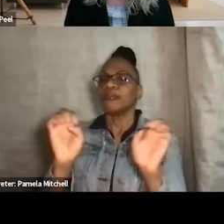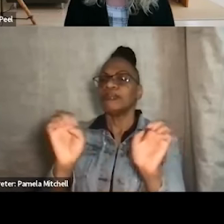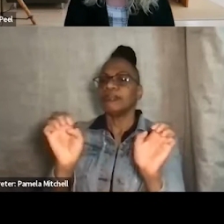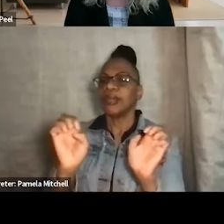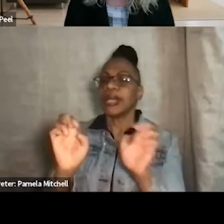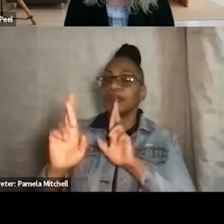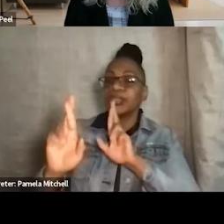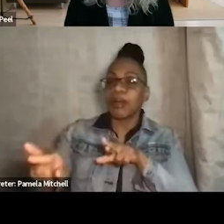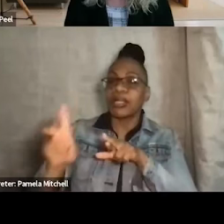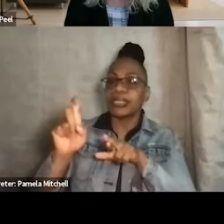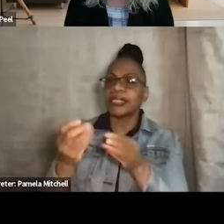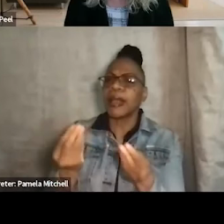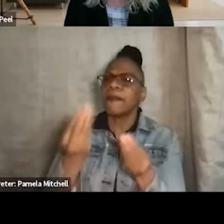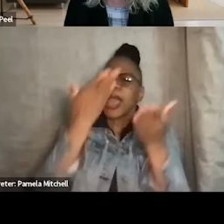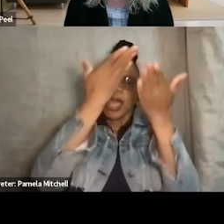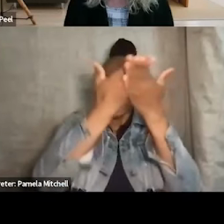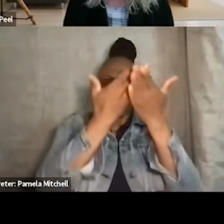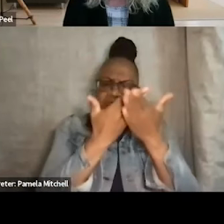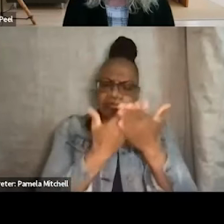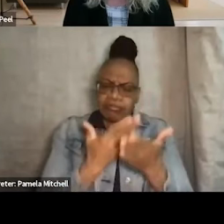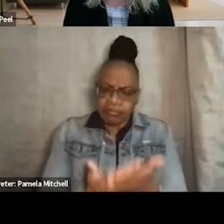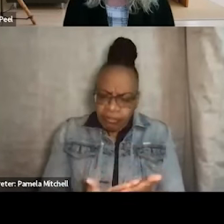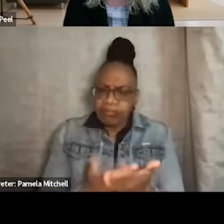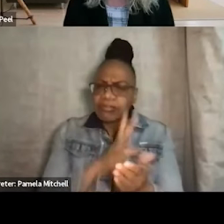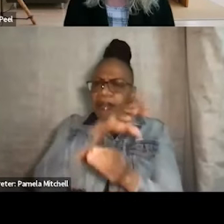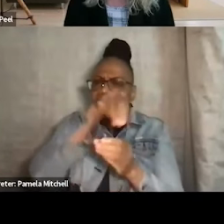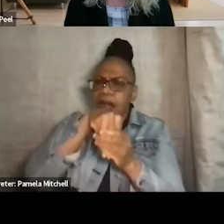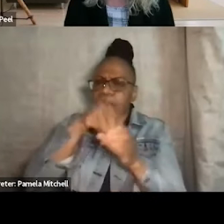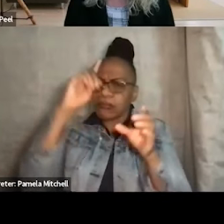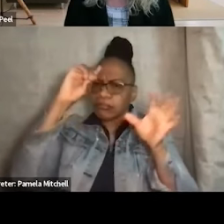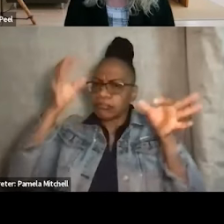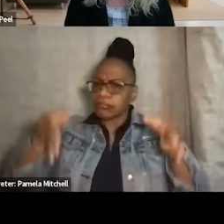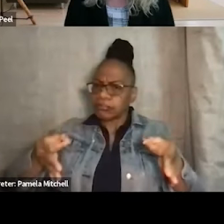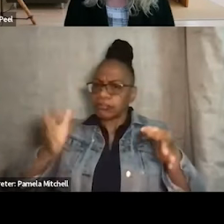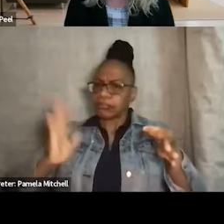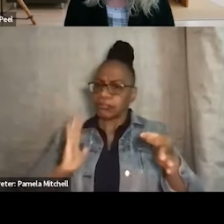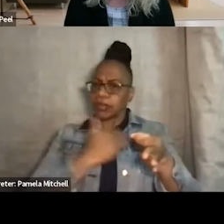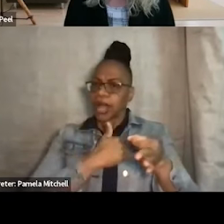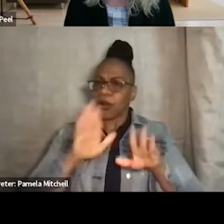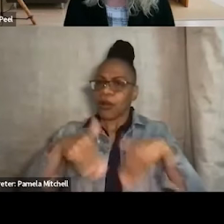there are many factors that go into that determination. So, our providers use the LOCUS,